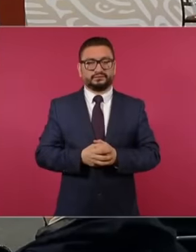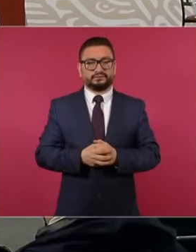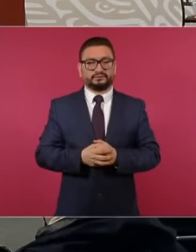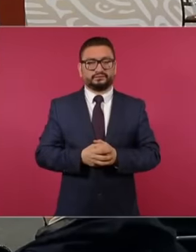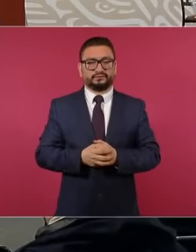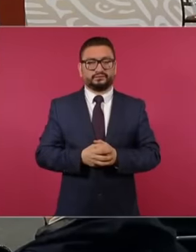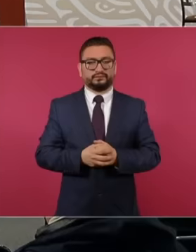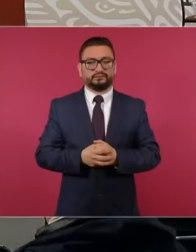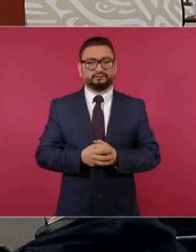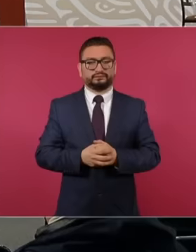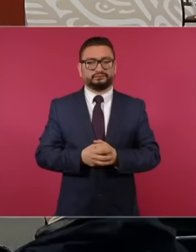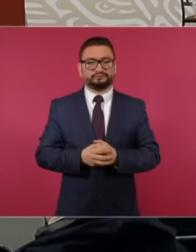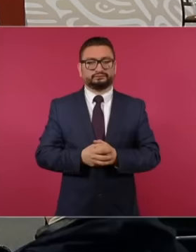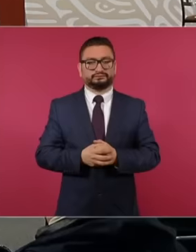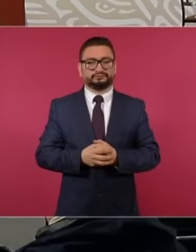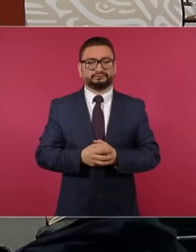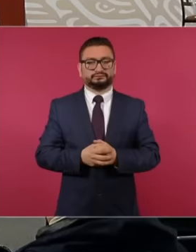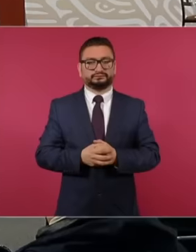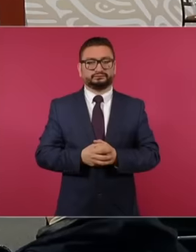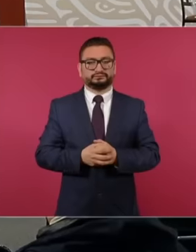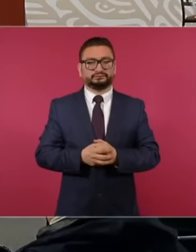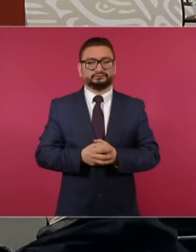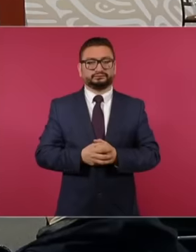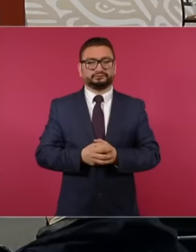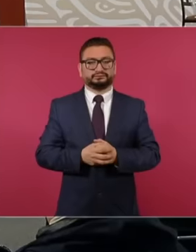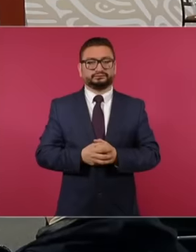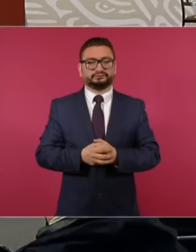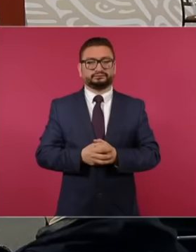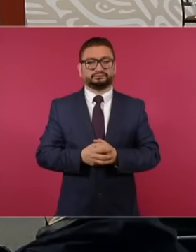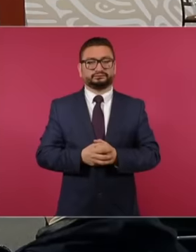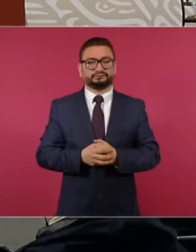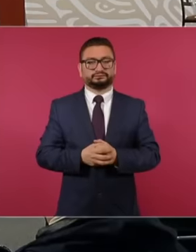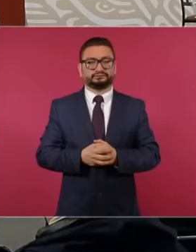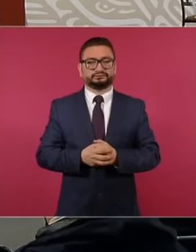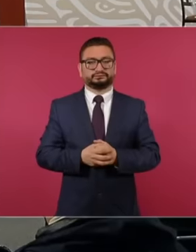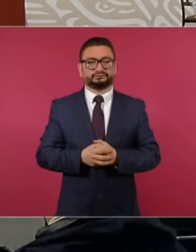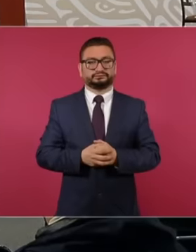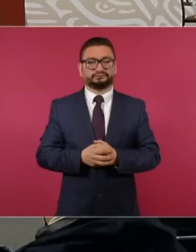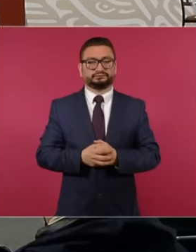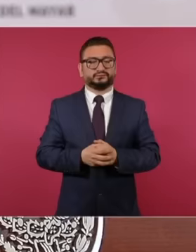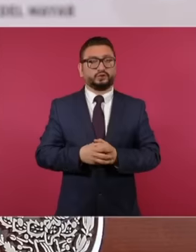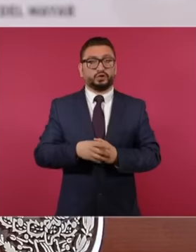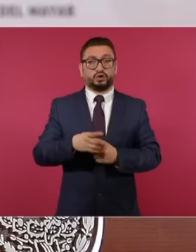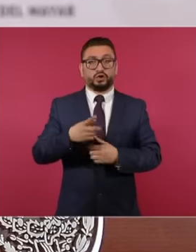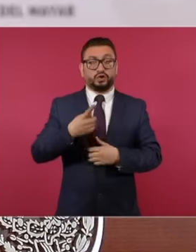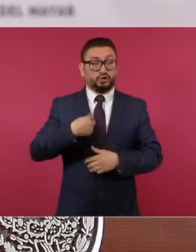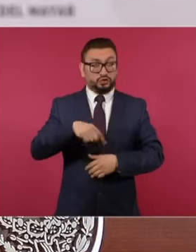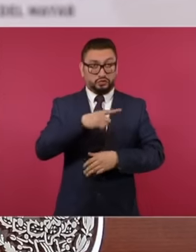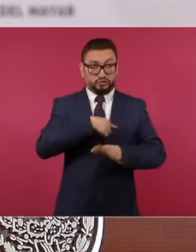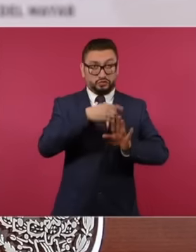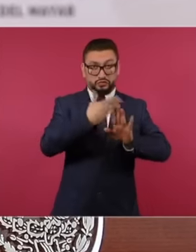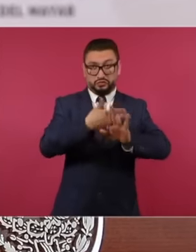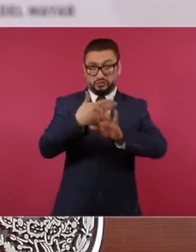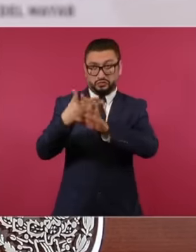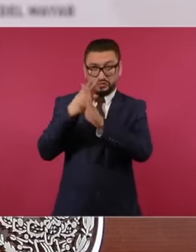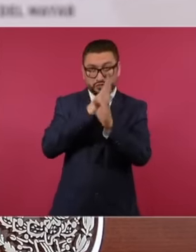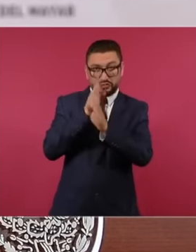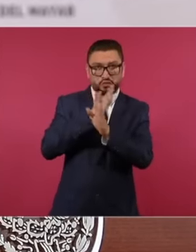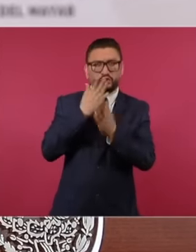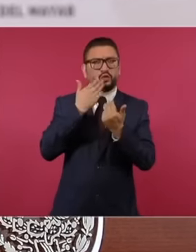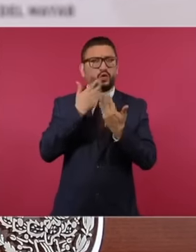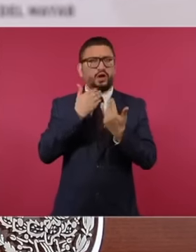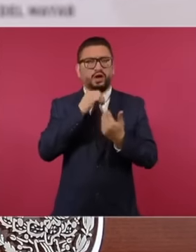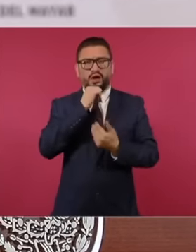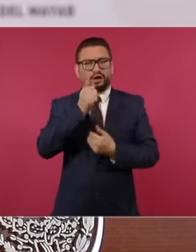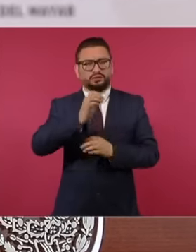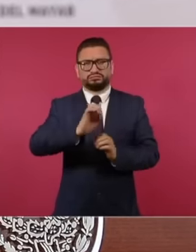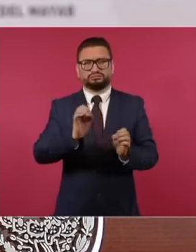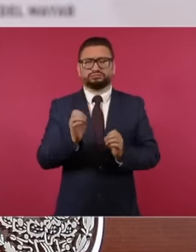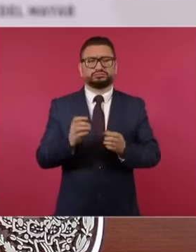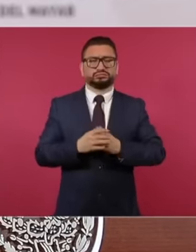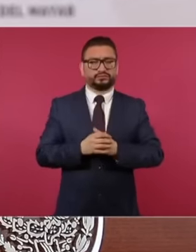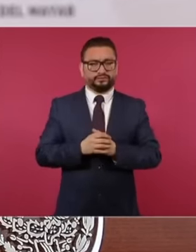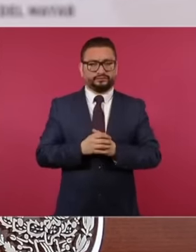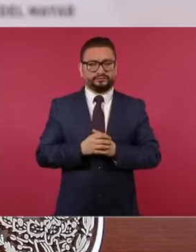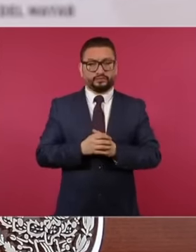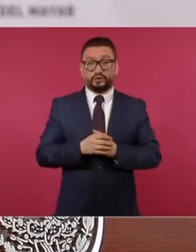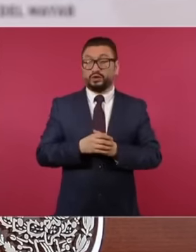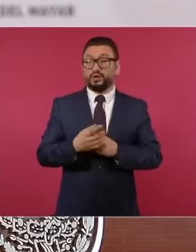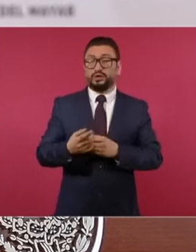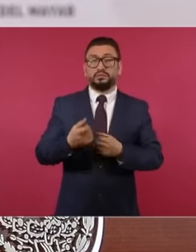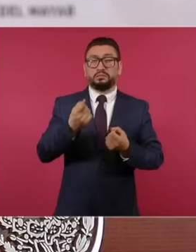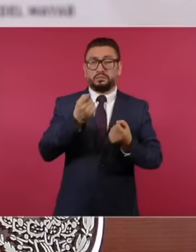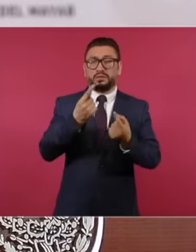no it is not about persecutions much less against people who